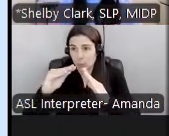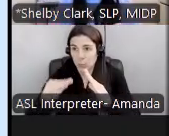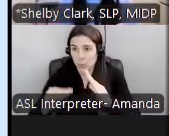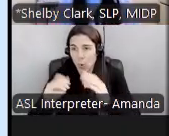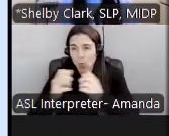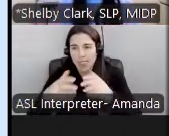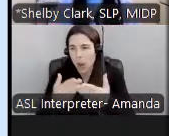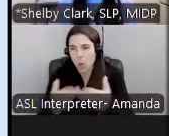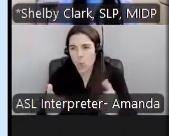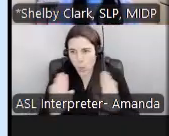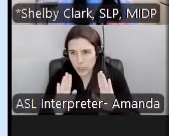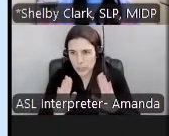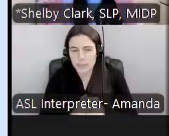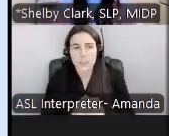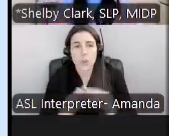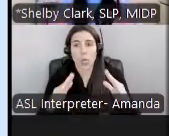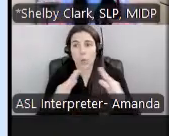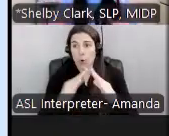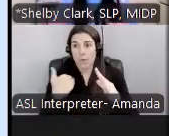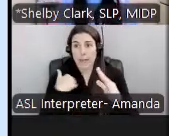nothing to attach to and it collapses